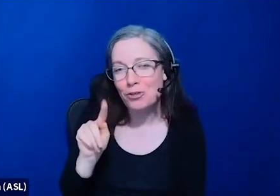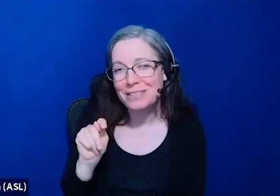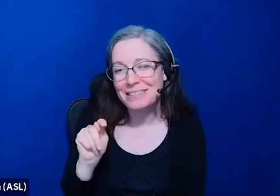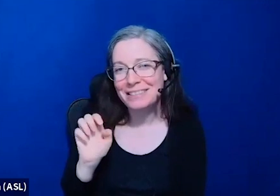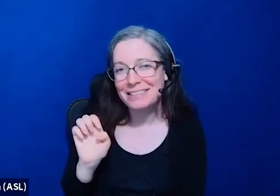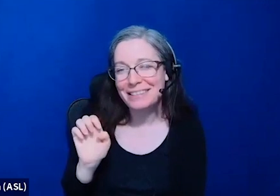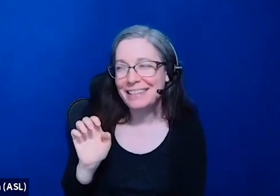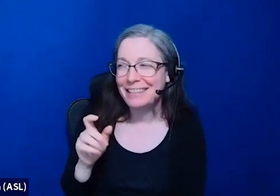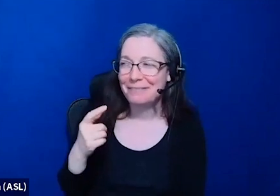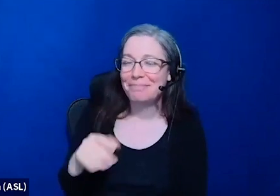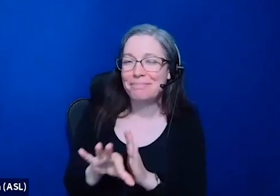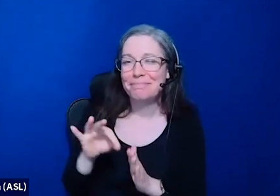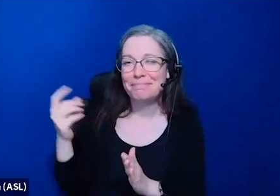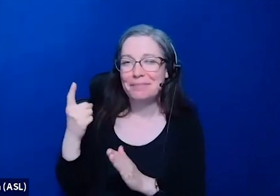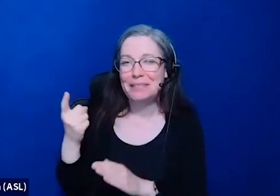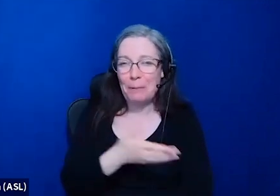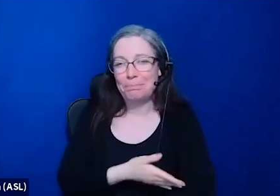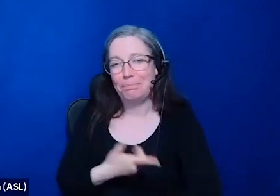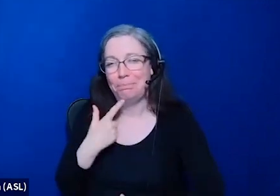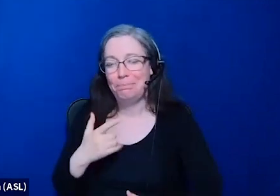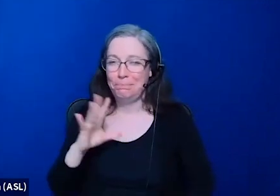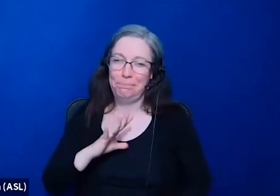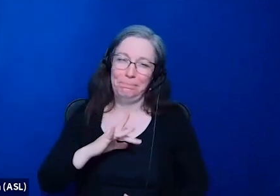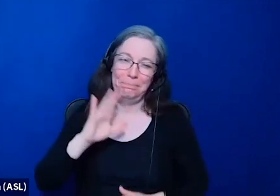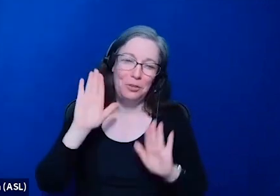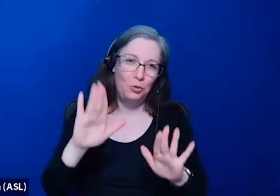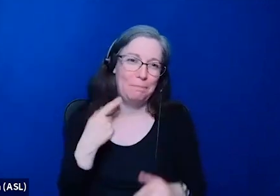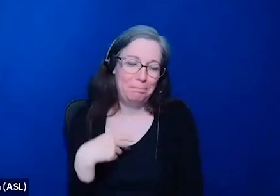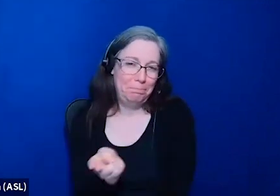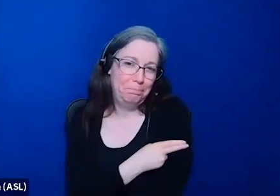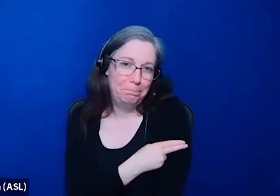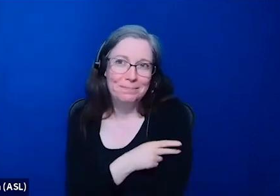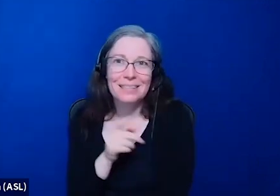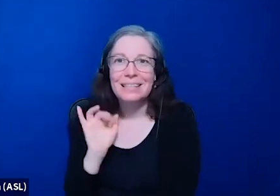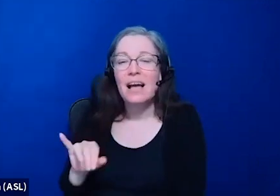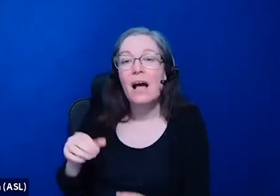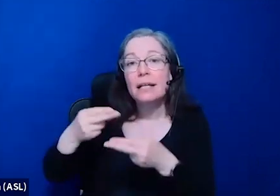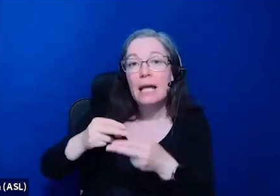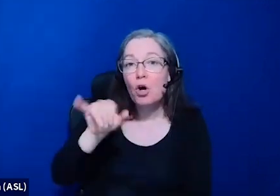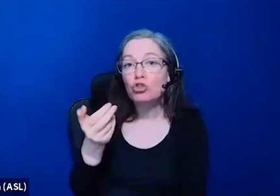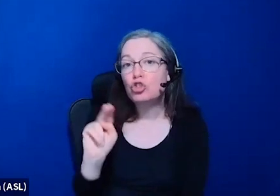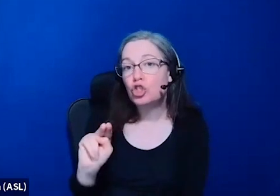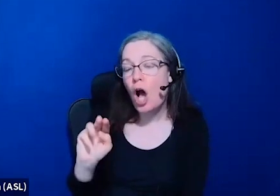We all wore the pirate patch and we showed it off. This is John McFall at the next round of the selection